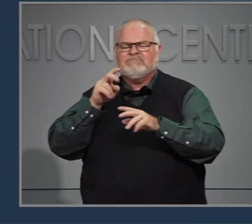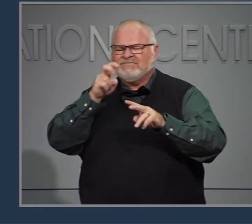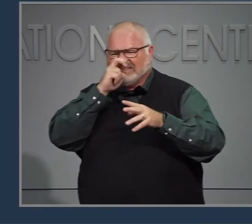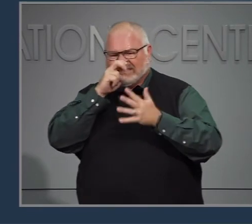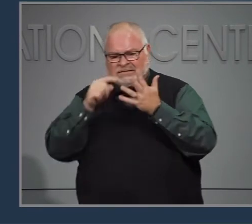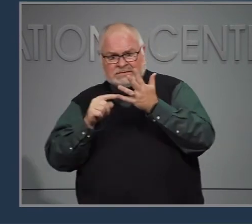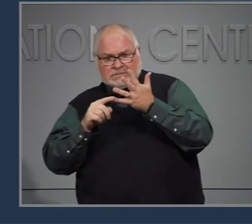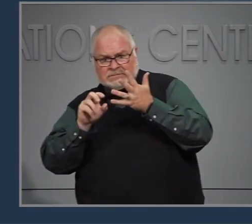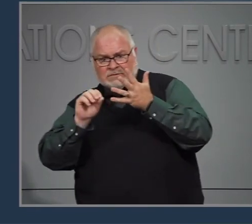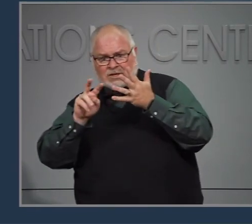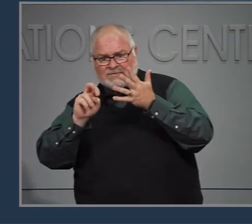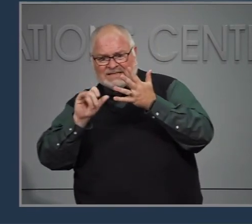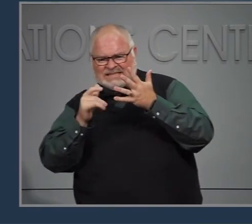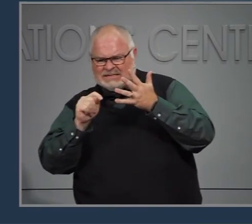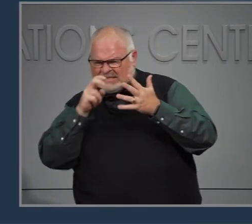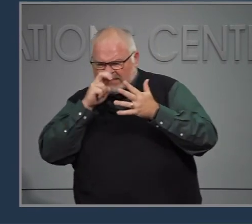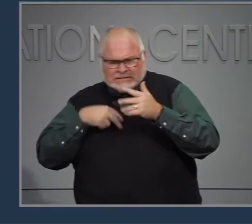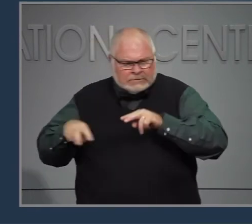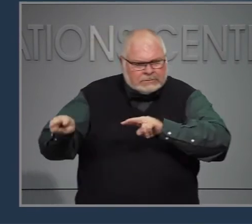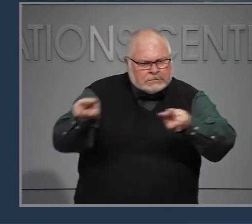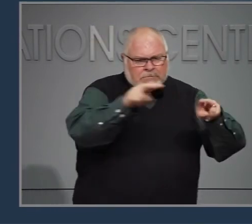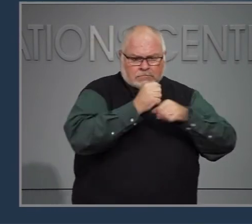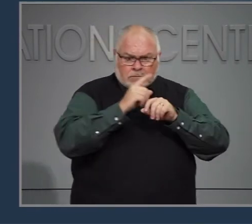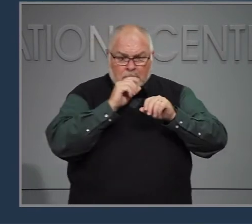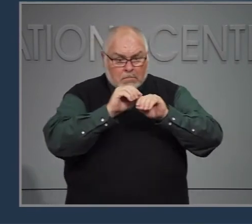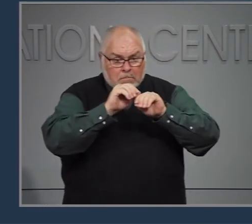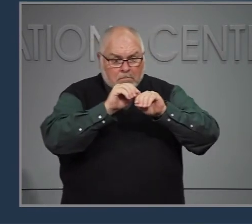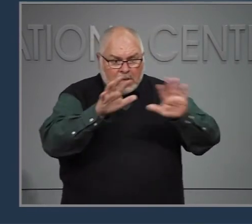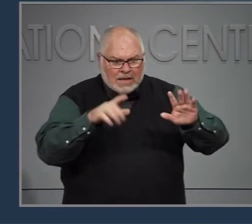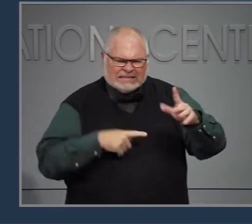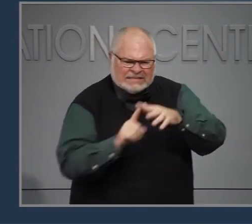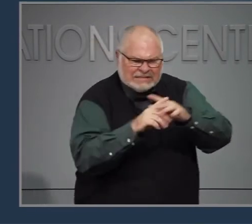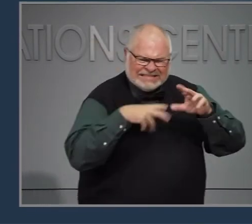PANDEMIC WE HAVE APPROACHED OVERSIGHT WITH URGENCY.